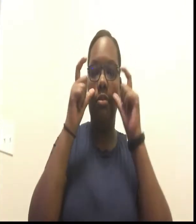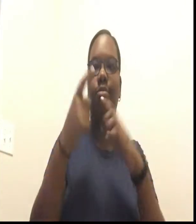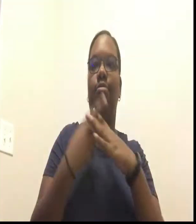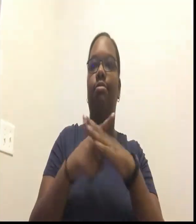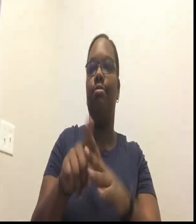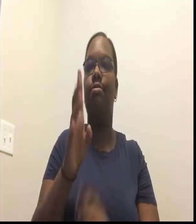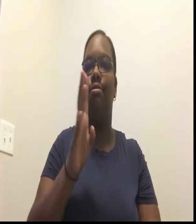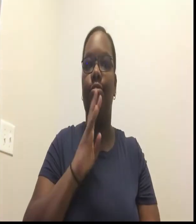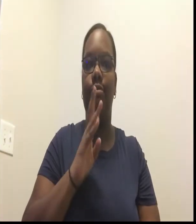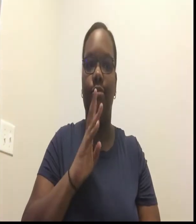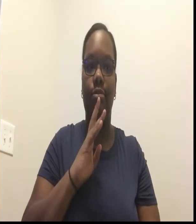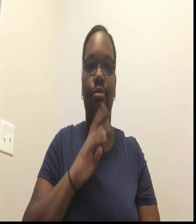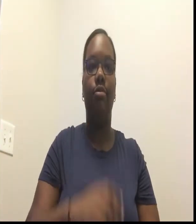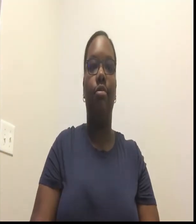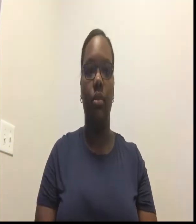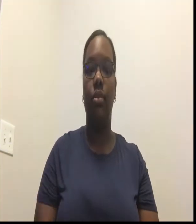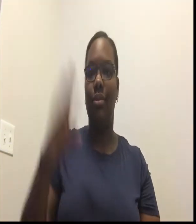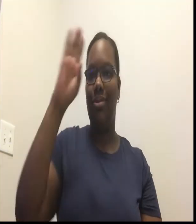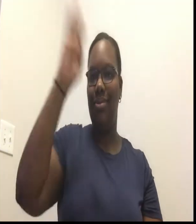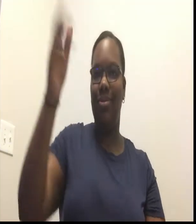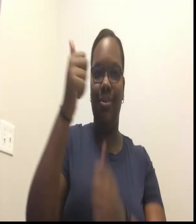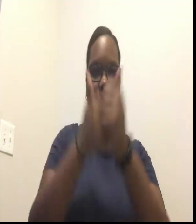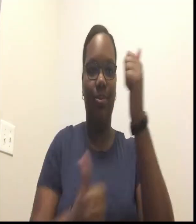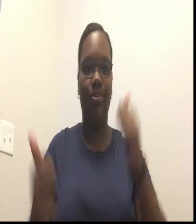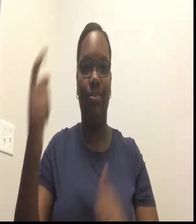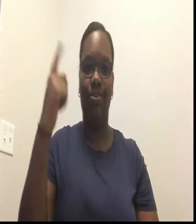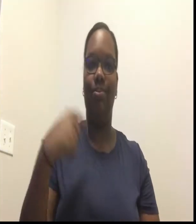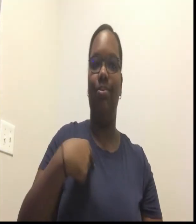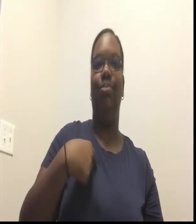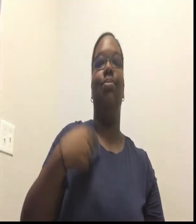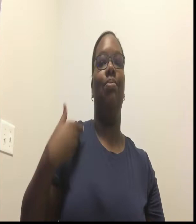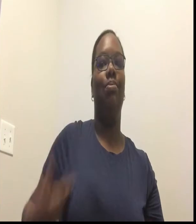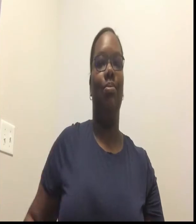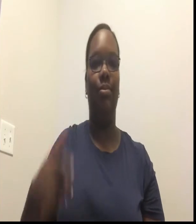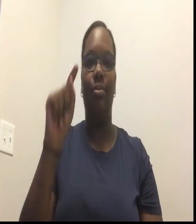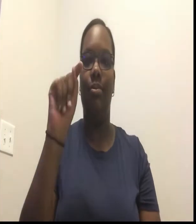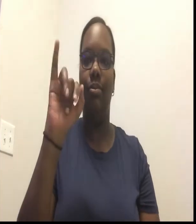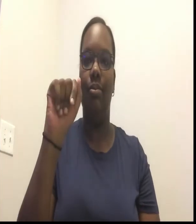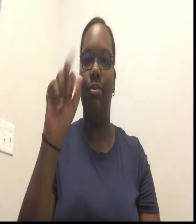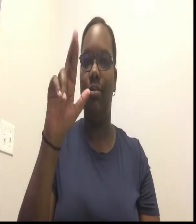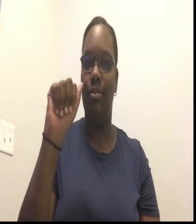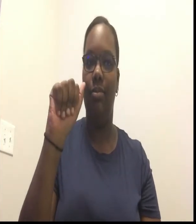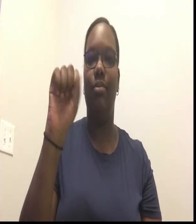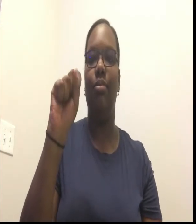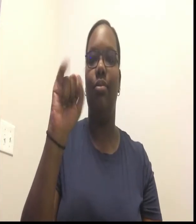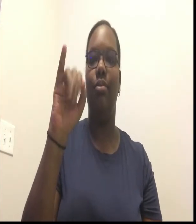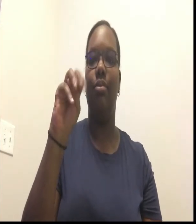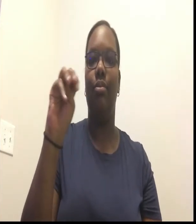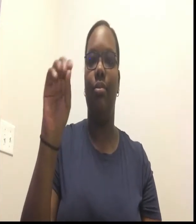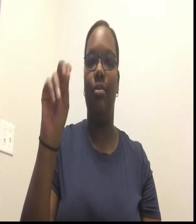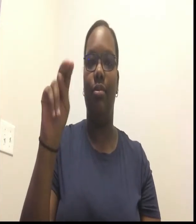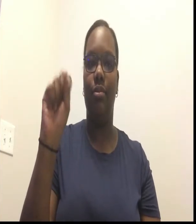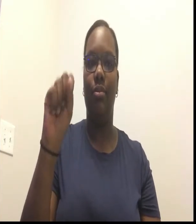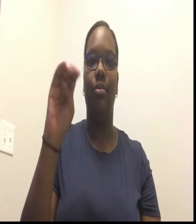and I'm doing the Robert's Rules of Order portion. Robert's Rules of Order is